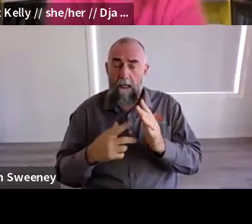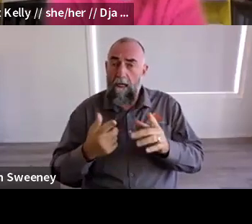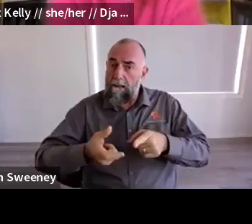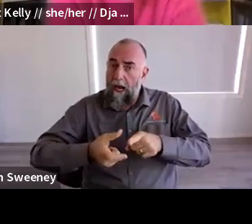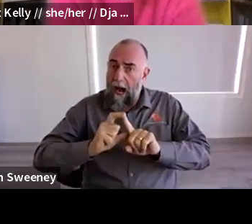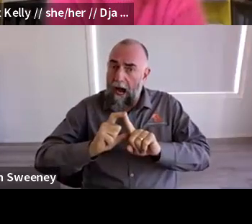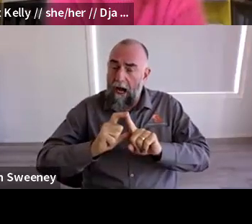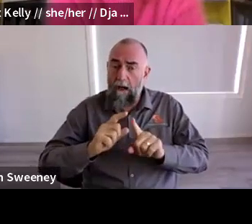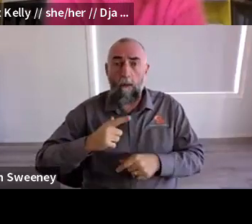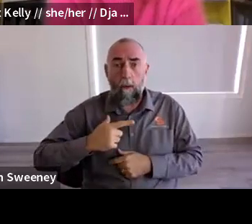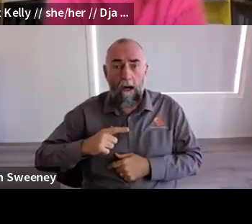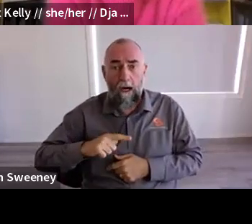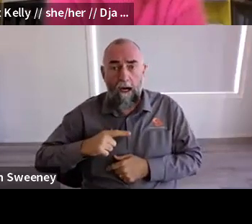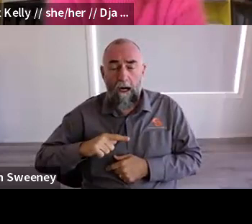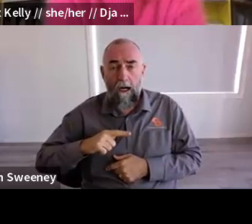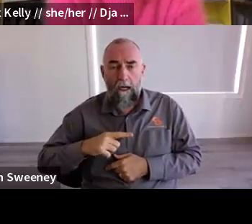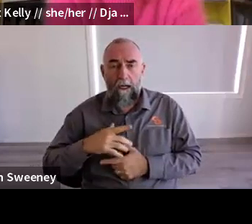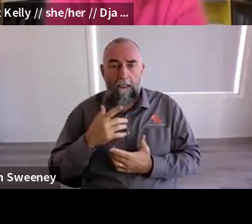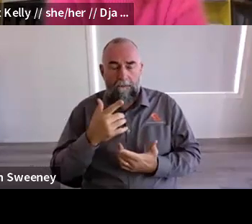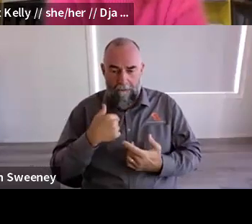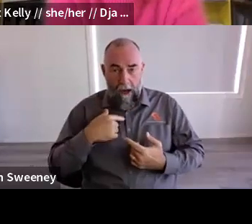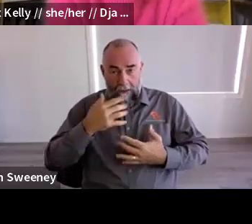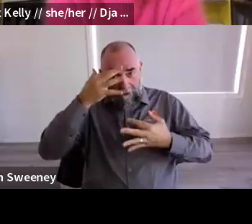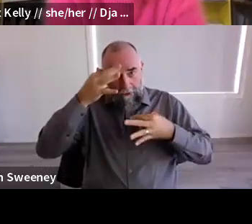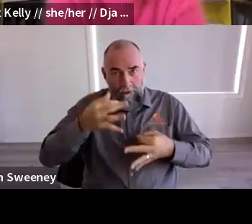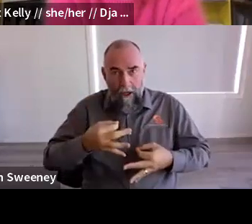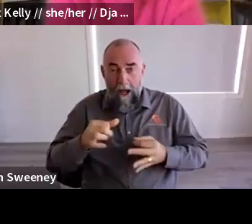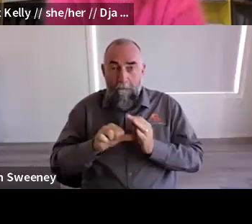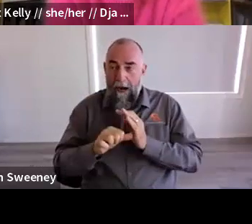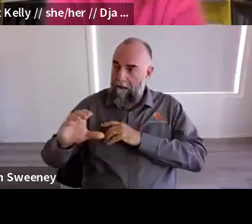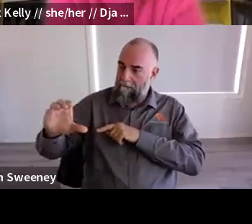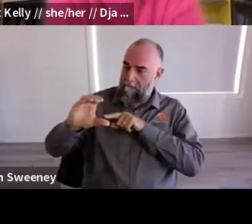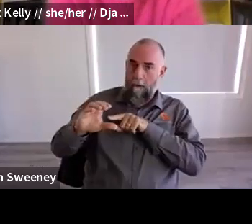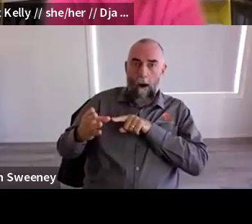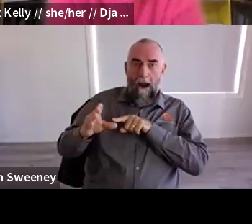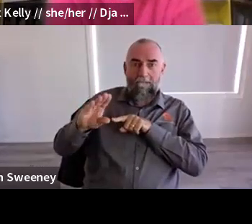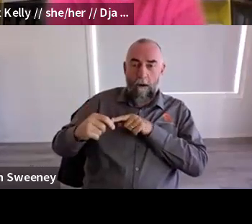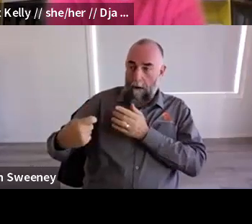know, it's hard to produce art when you're sort of like, in the state of